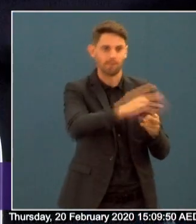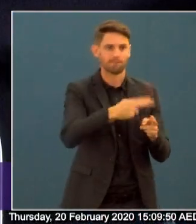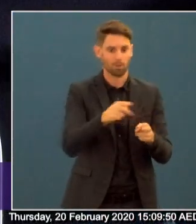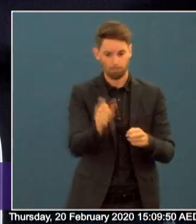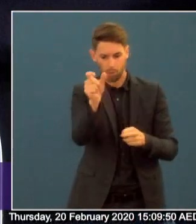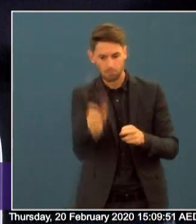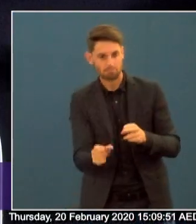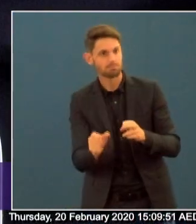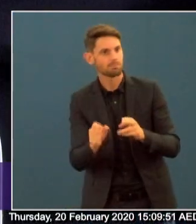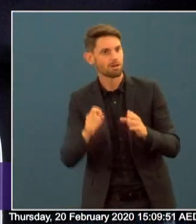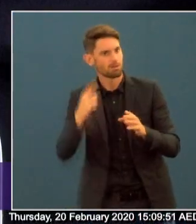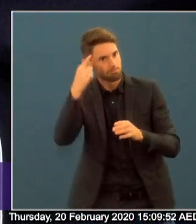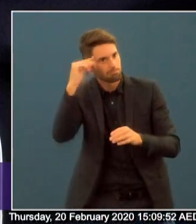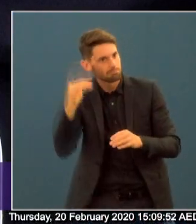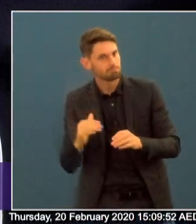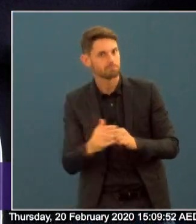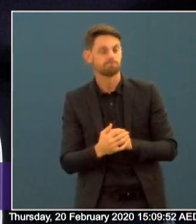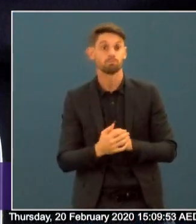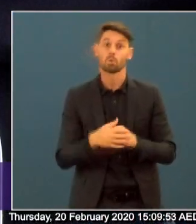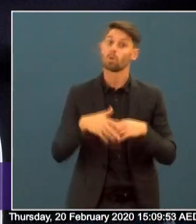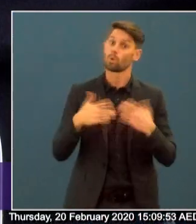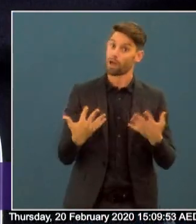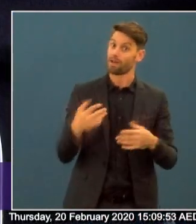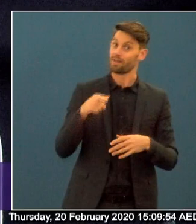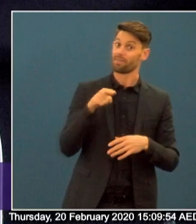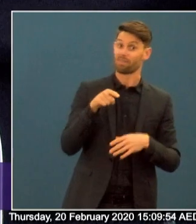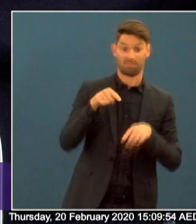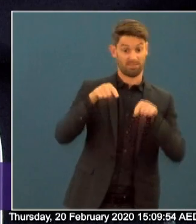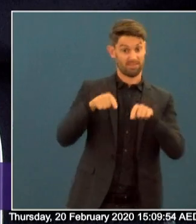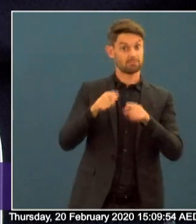Integrated care is a growing initiative not just in Australia but worldwide.